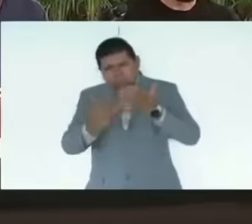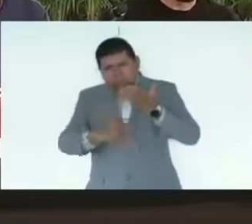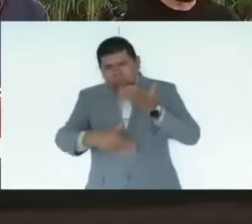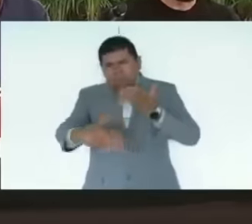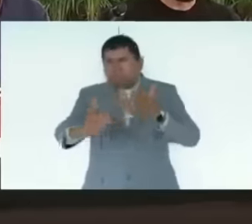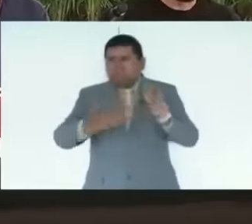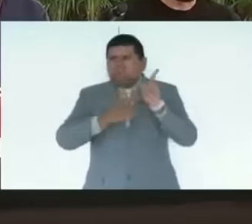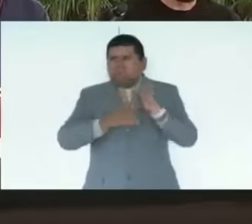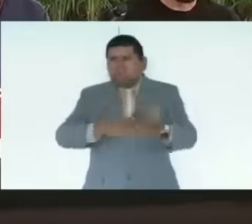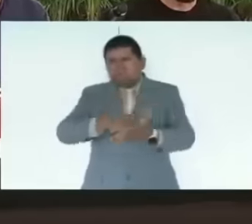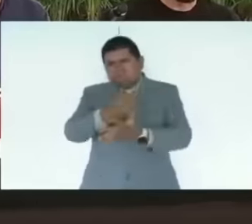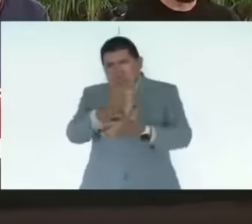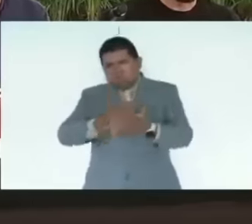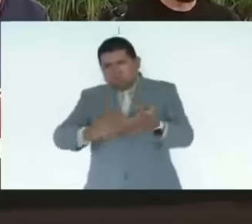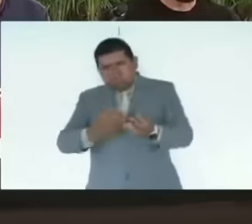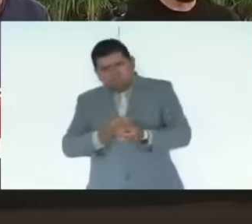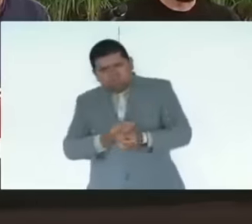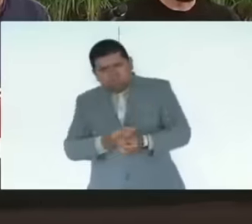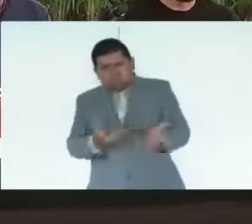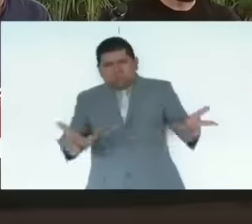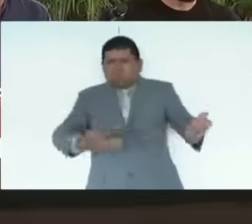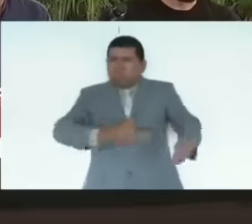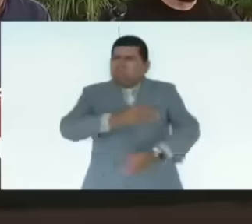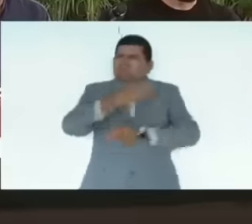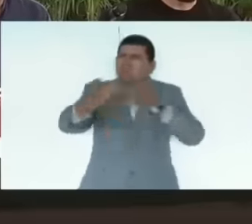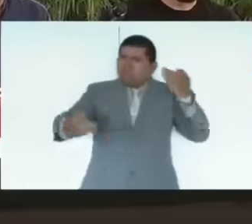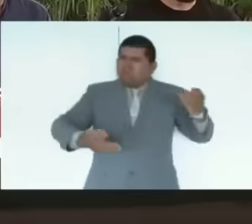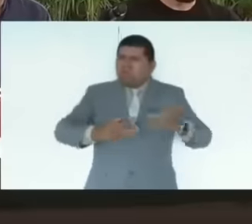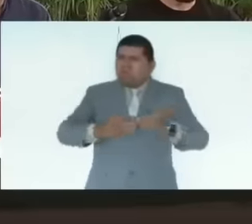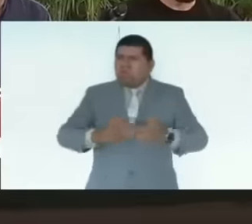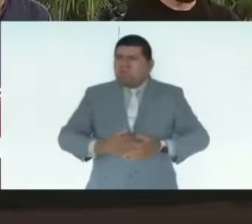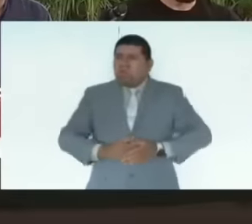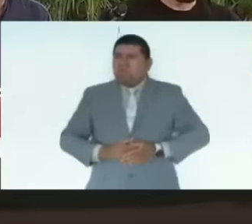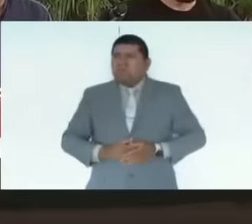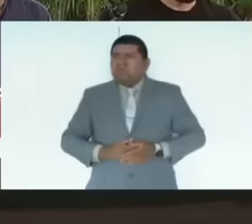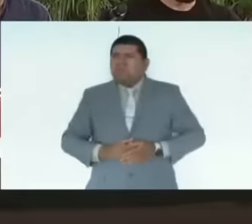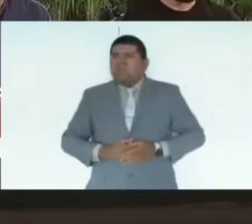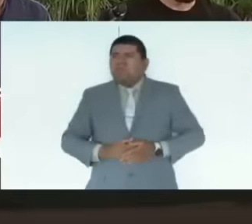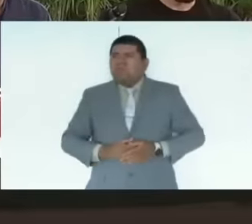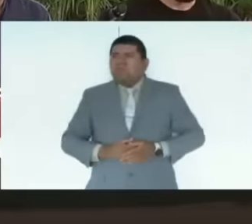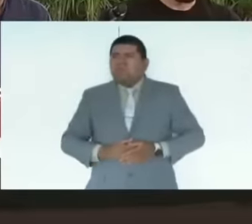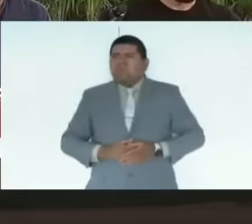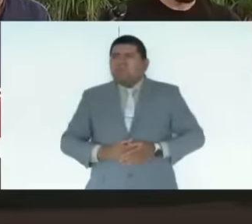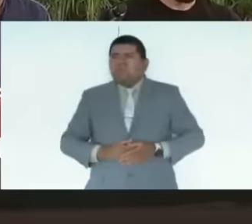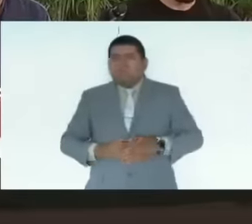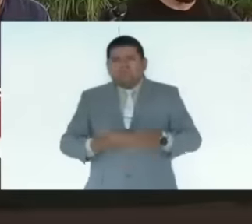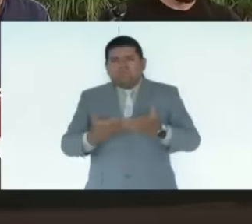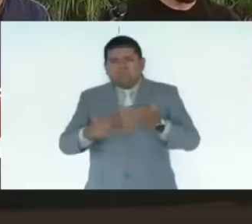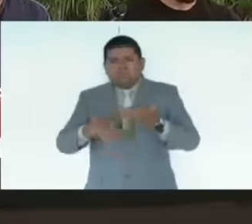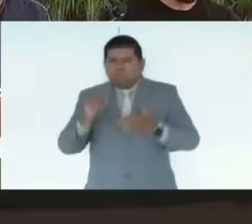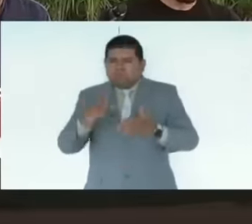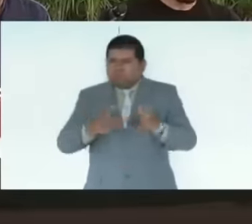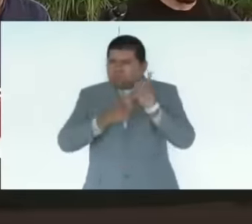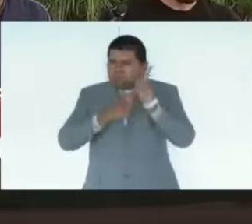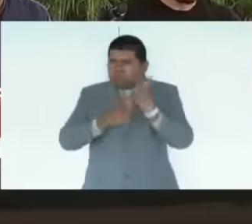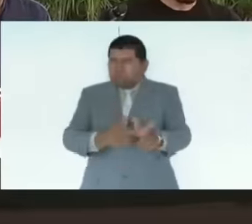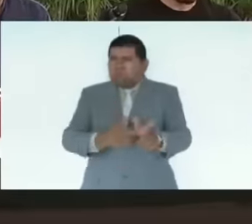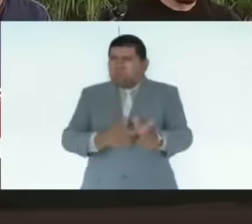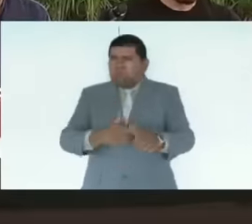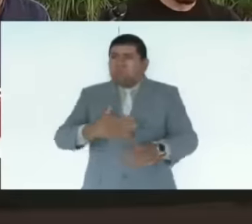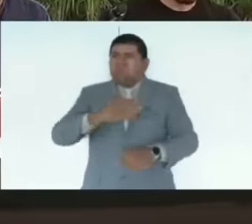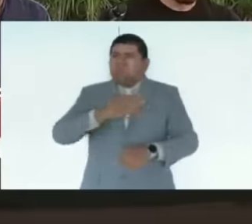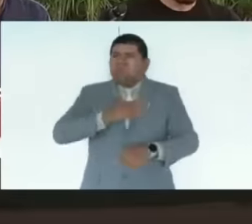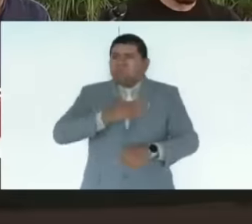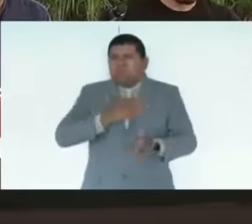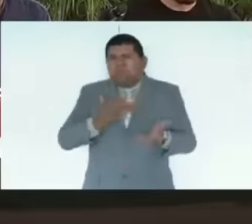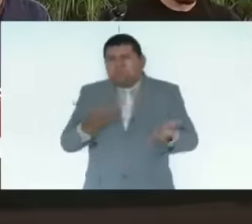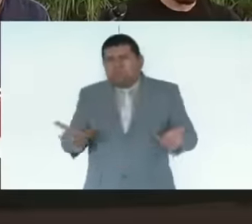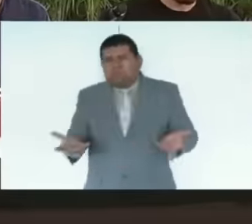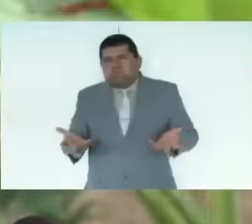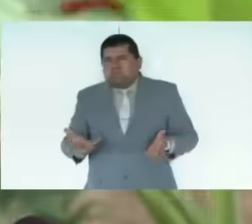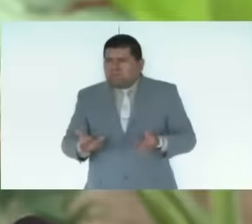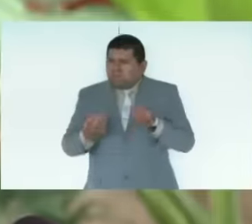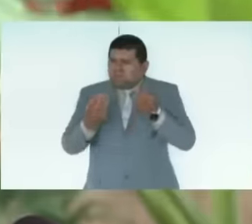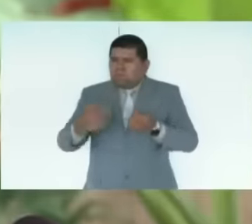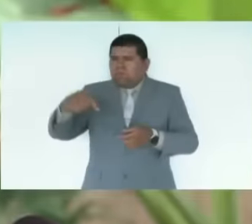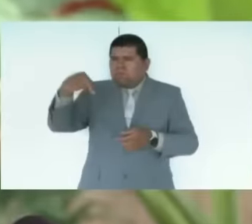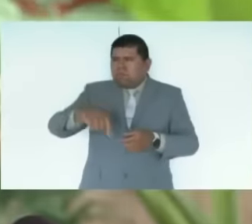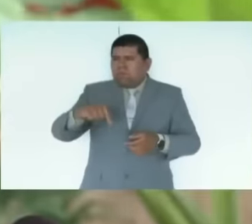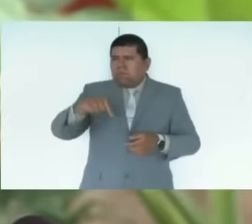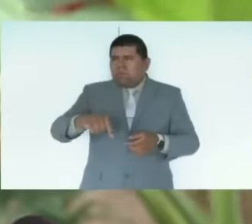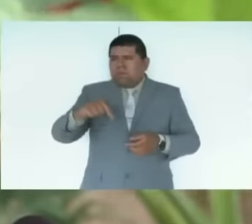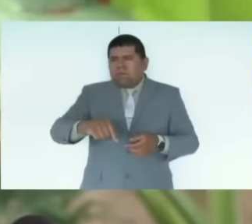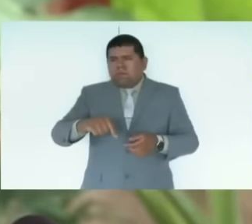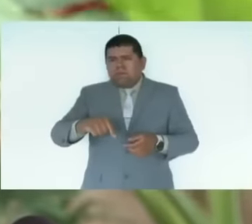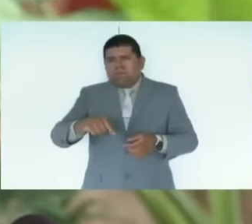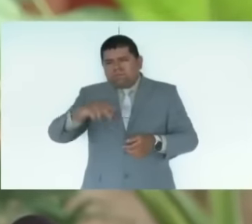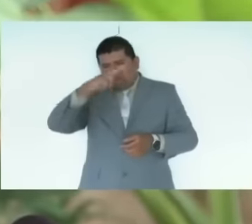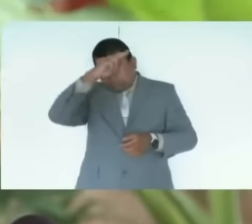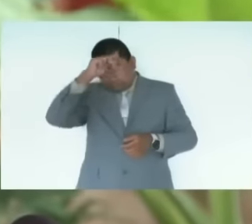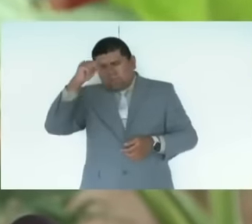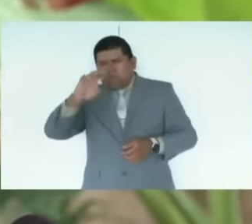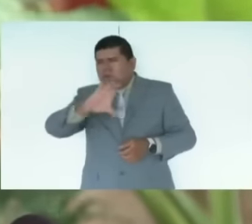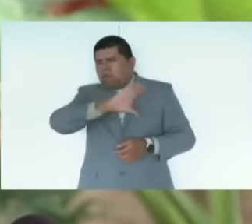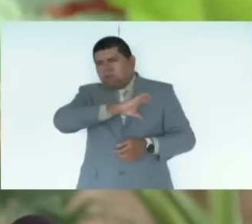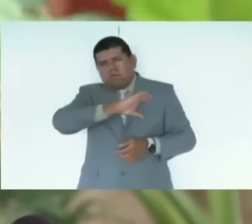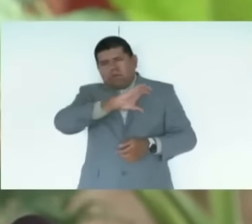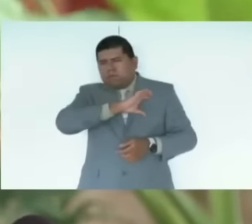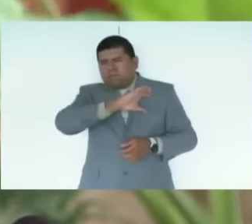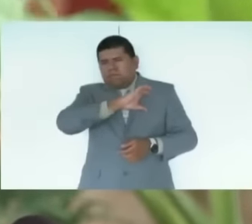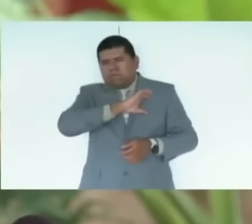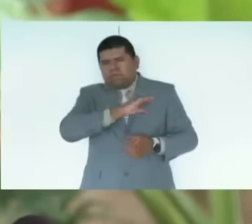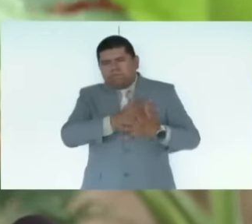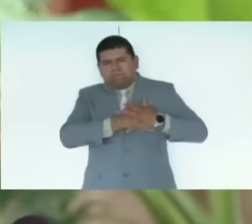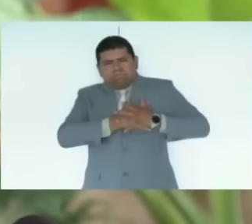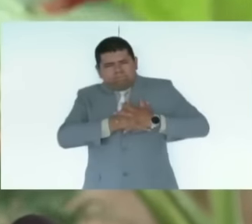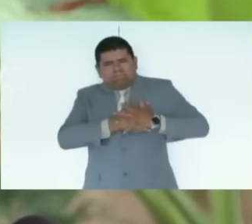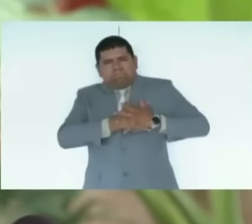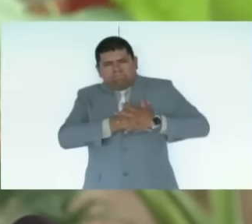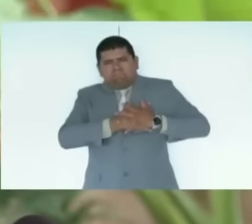well-being programs and we are going to move forward. I have a lot of affection, a lot of affection, a lot